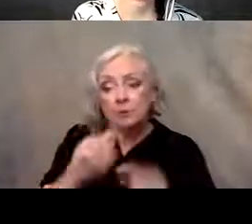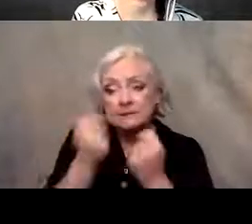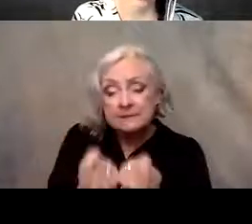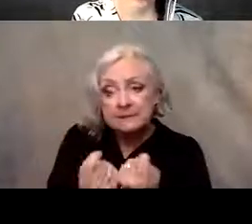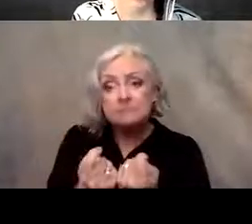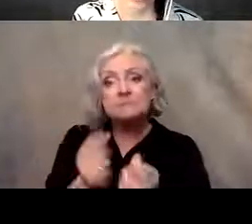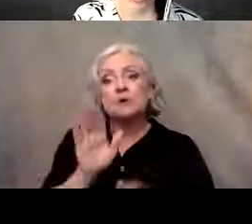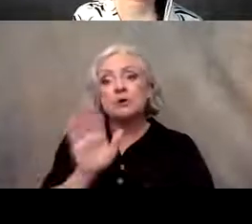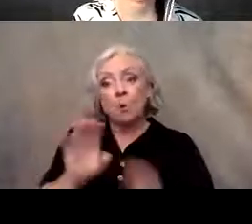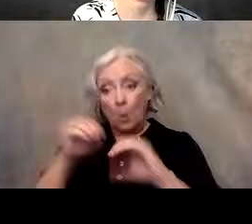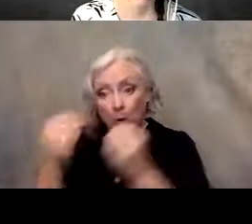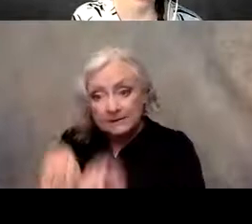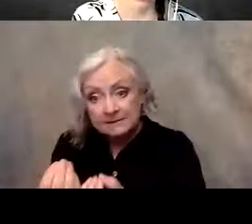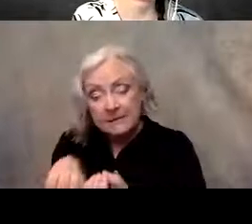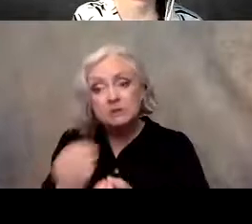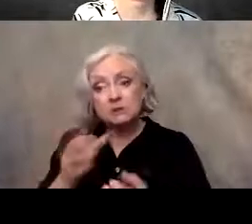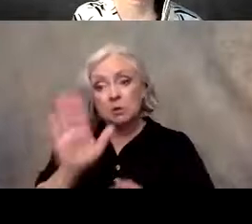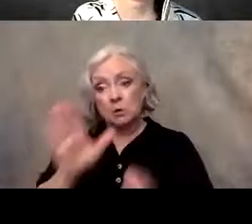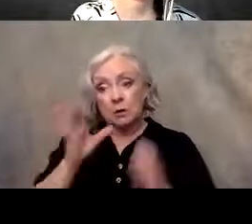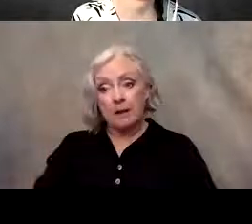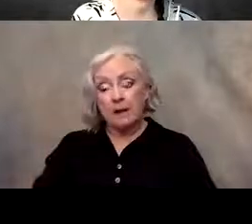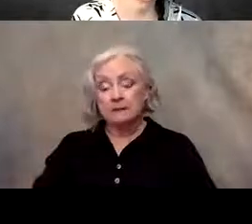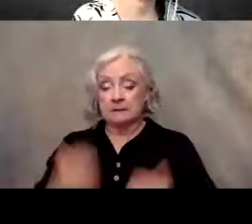And in an age where video is quickly becoming the norm,